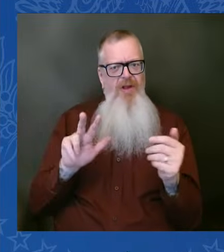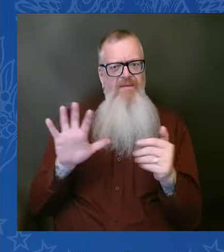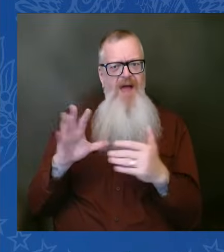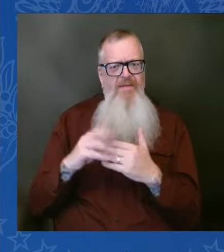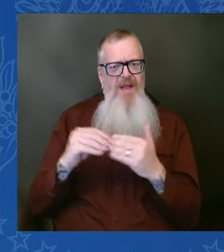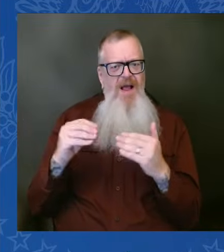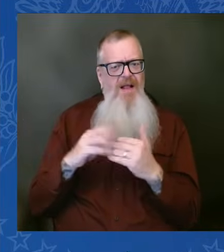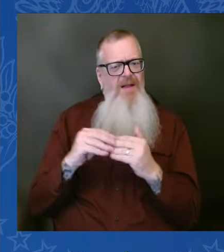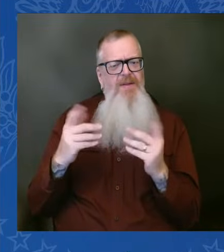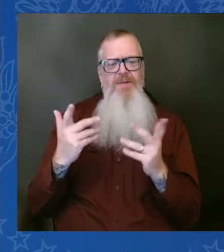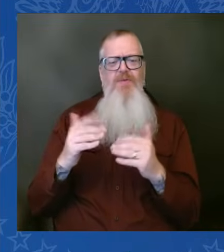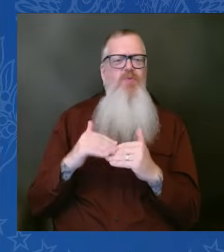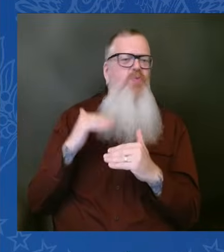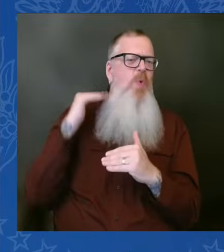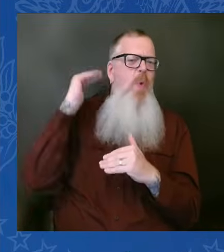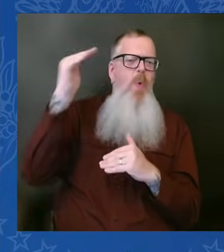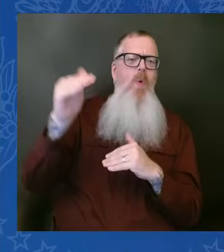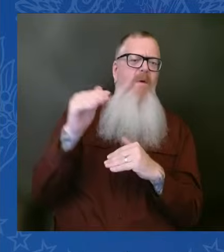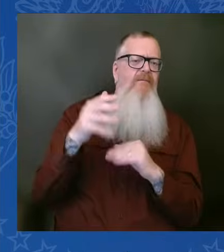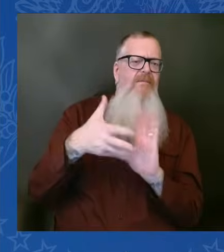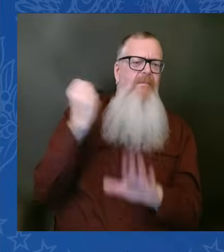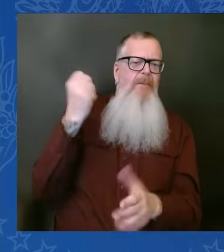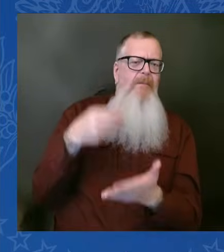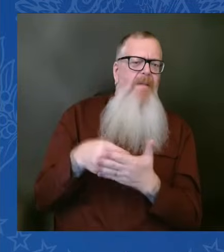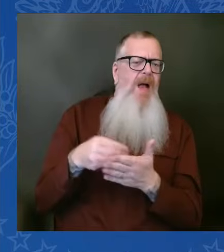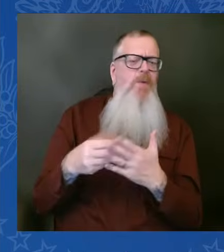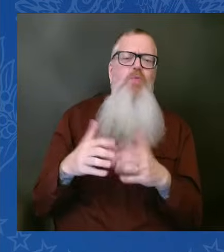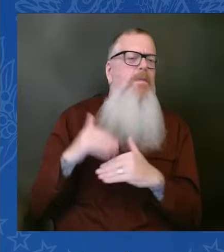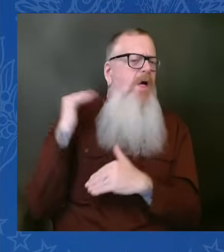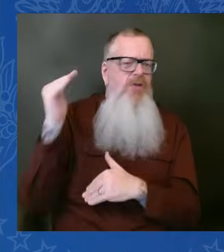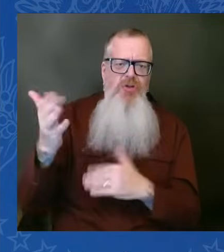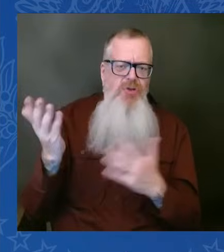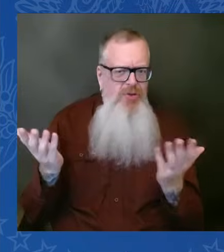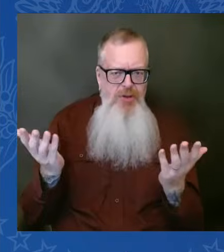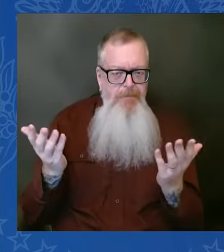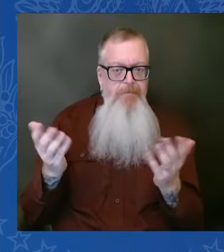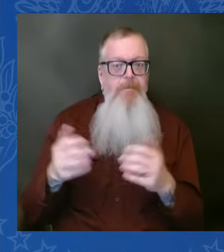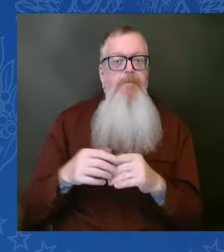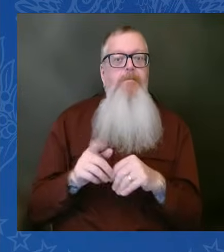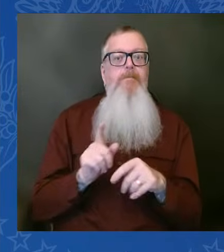And, in addition to that was late fees for credit cards; apartment application fees --